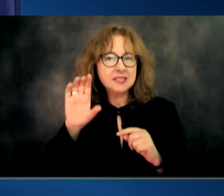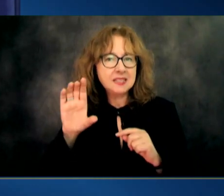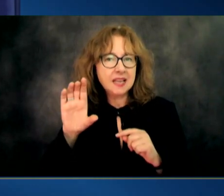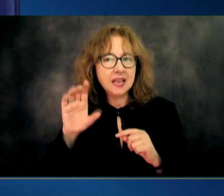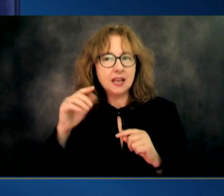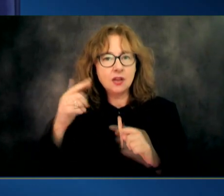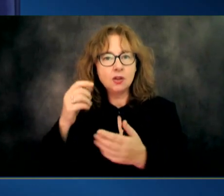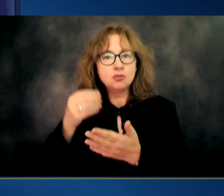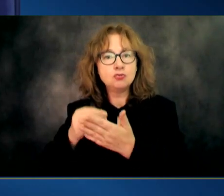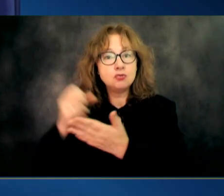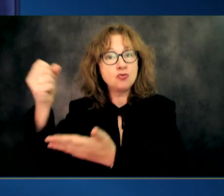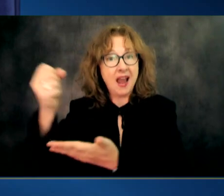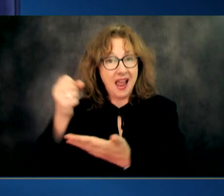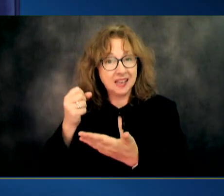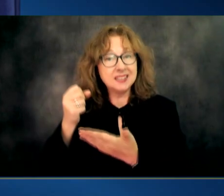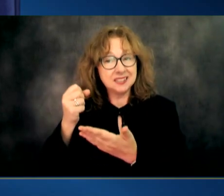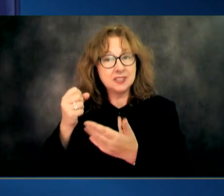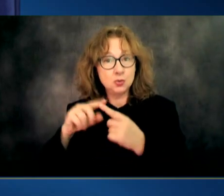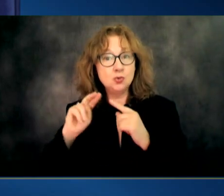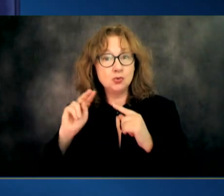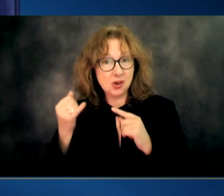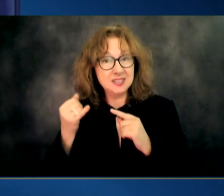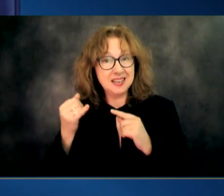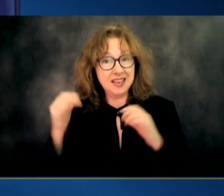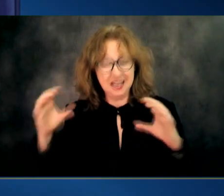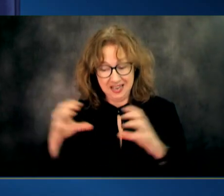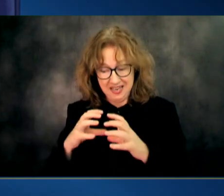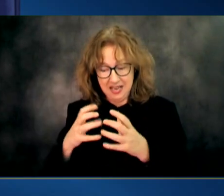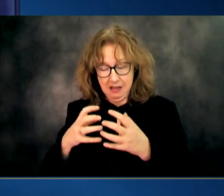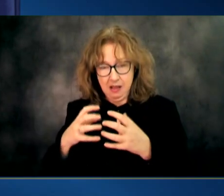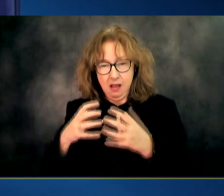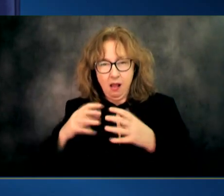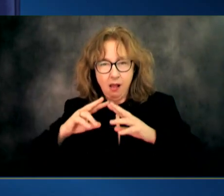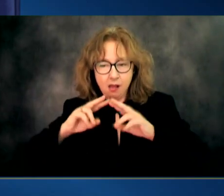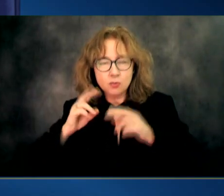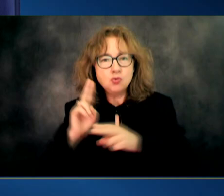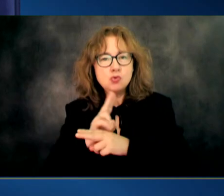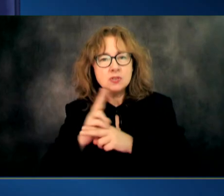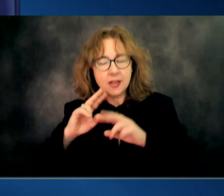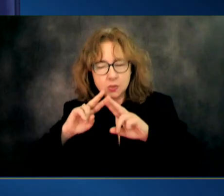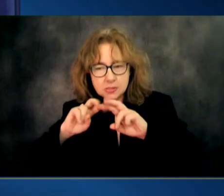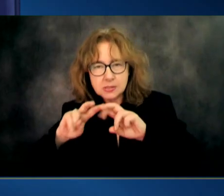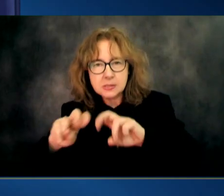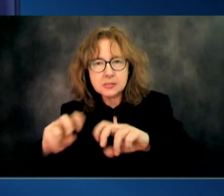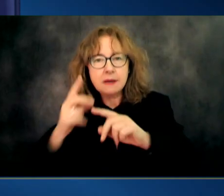state also has starting to understand the data. Where are patients? Who has a primary care home?